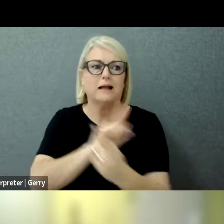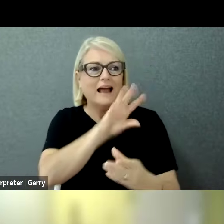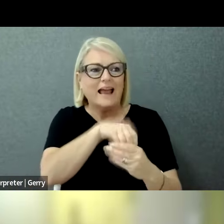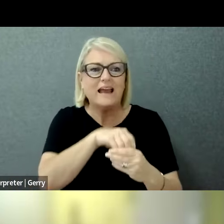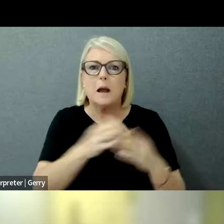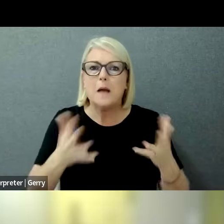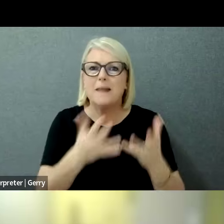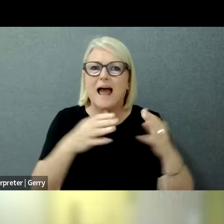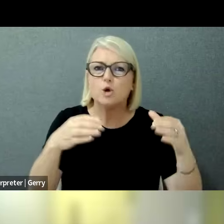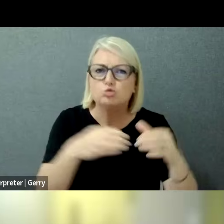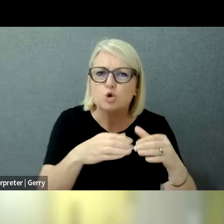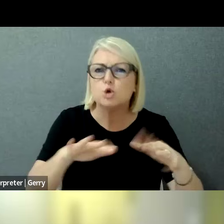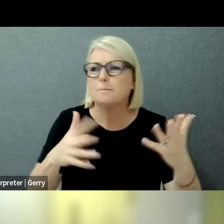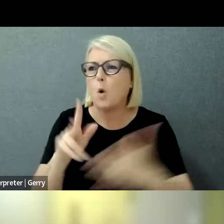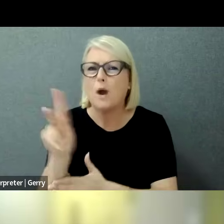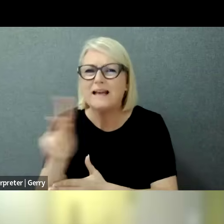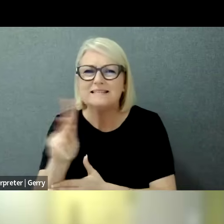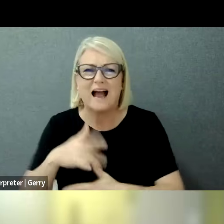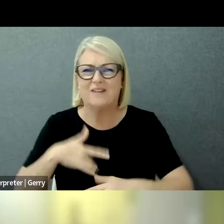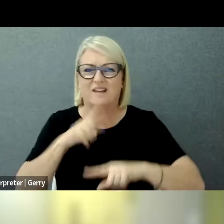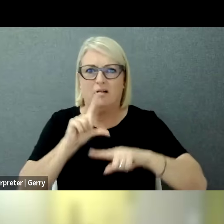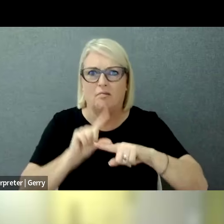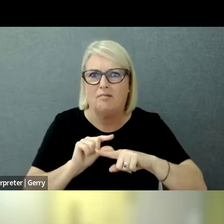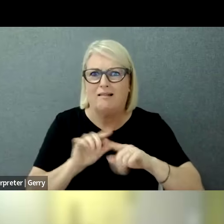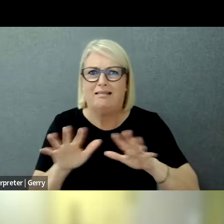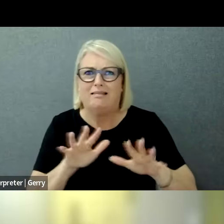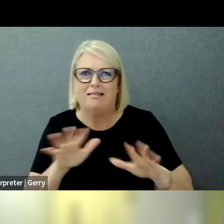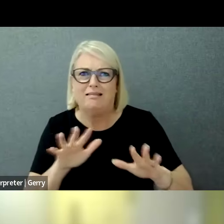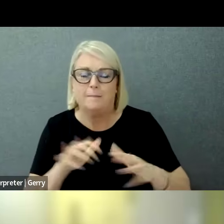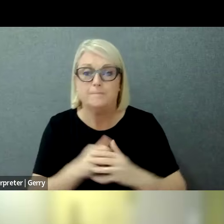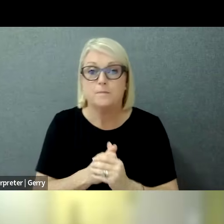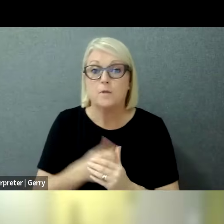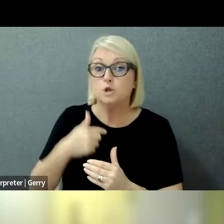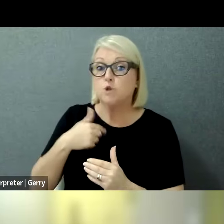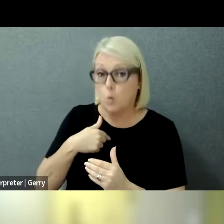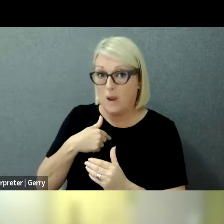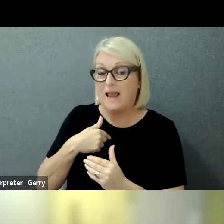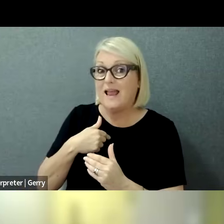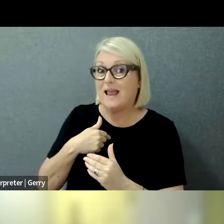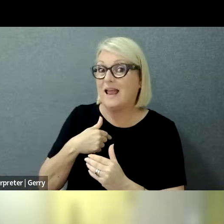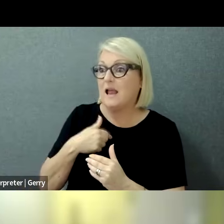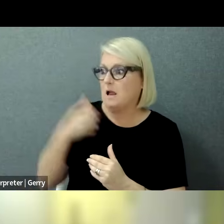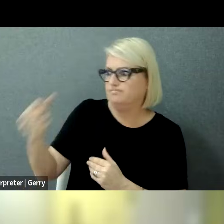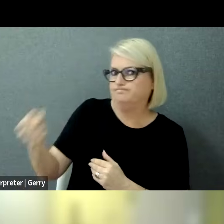So by working with our staff we found an interpreter that spoke her main language,